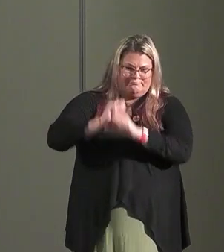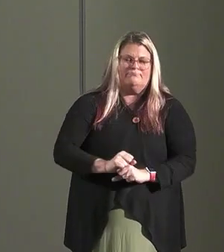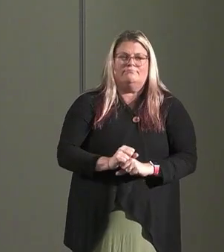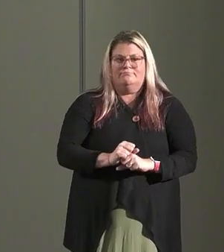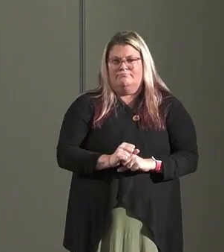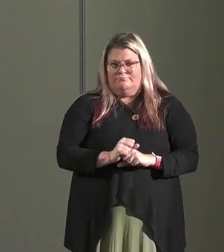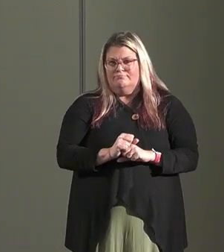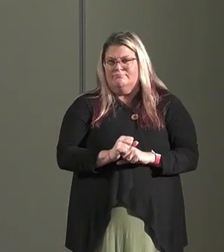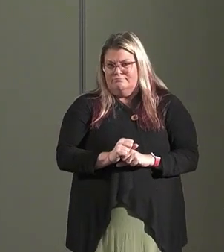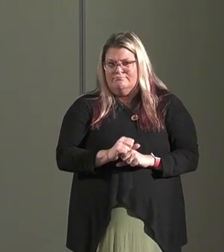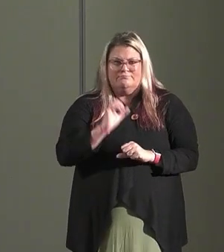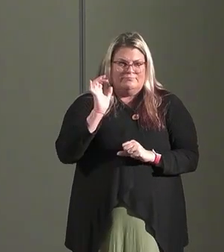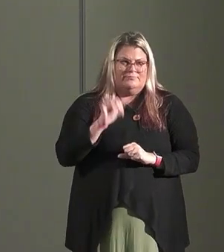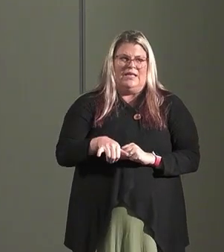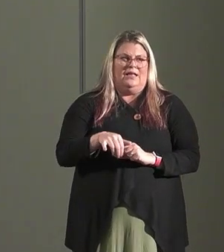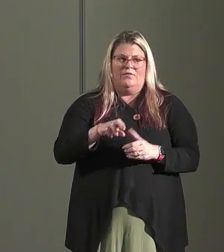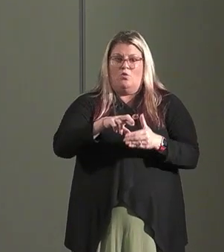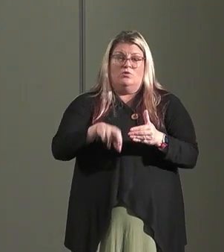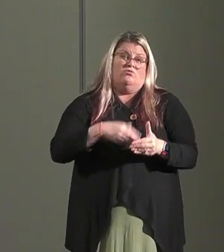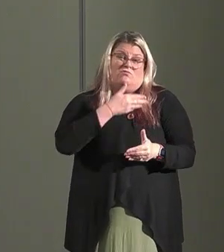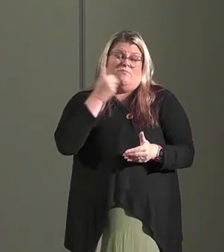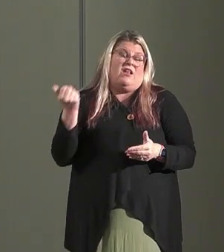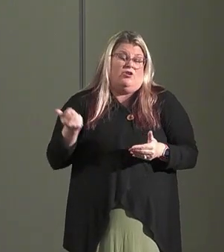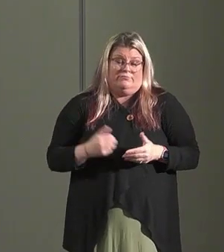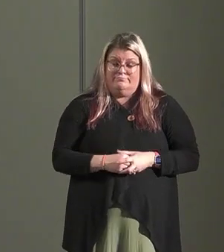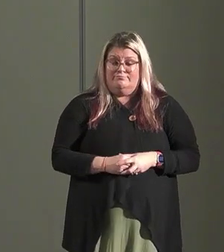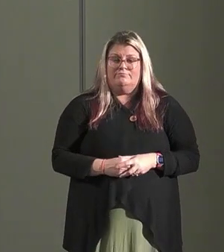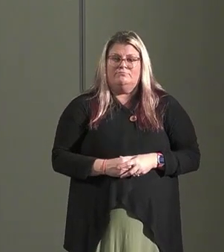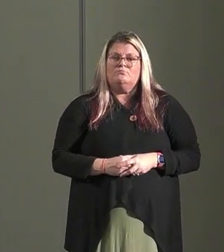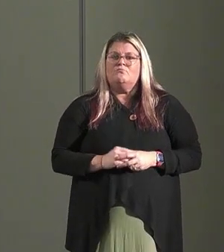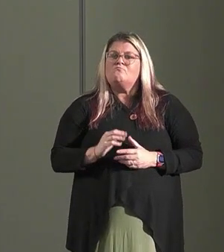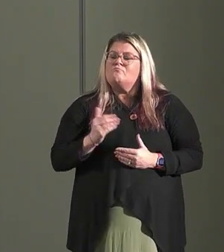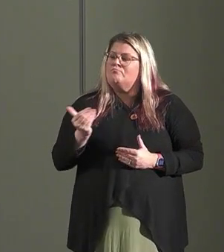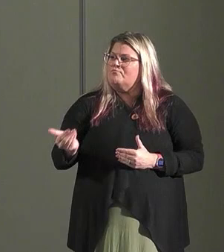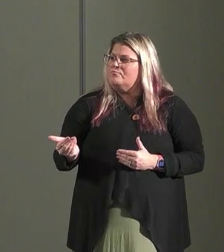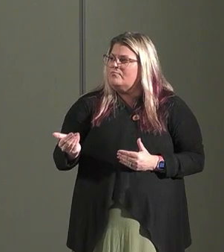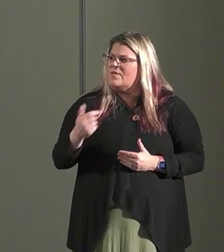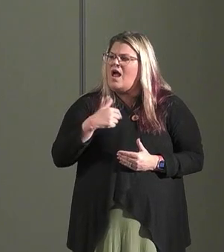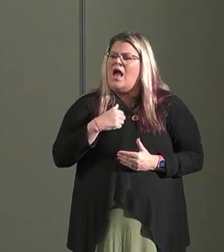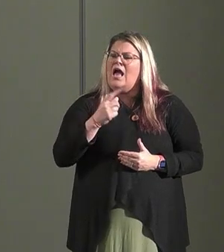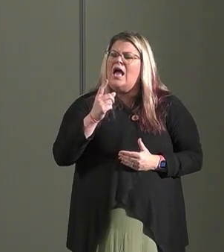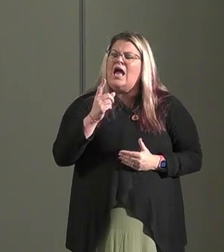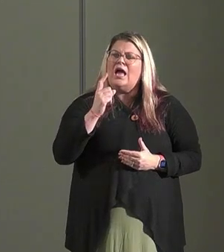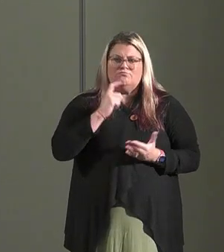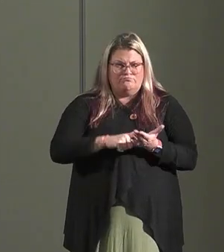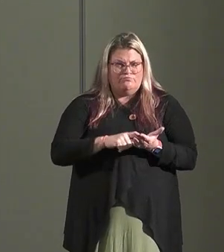They are -- the results are better accessibility >> MIKE: I did think your findings where, I get